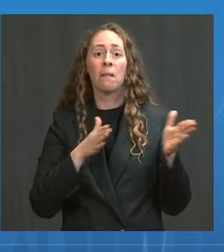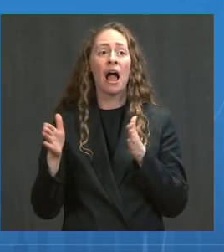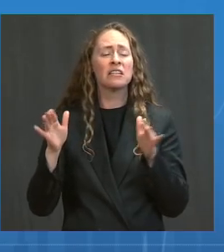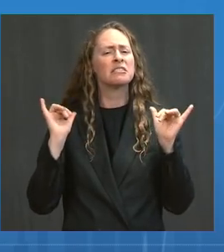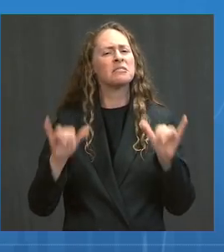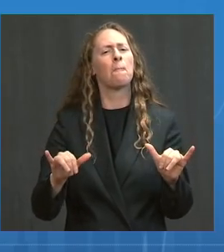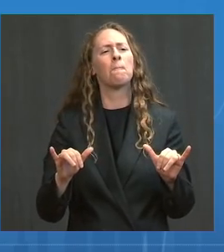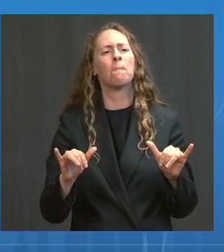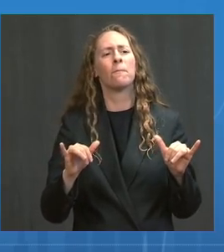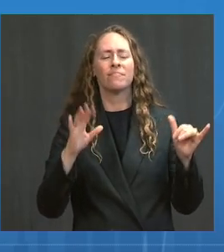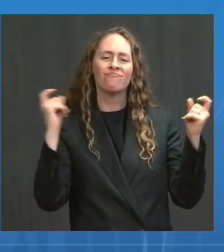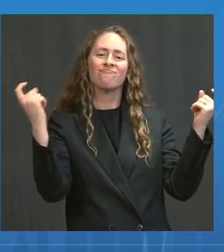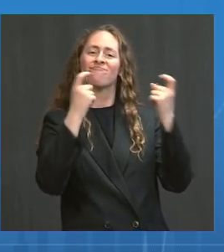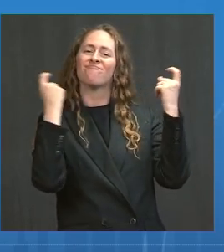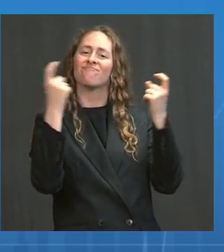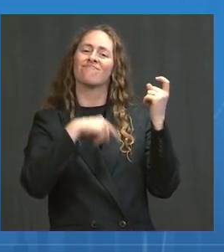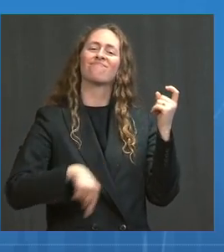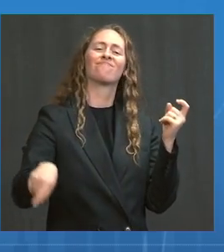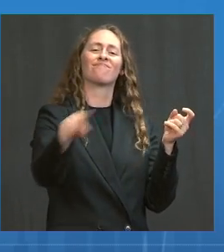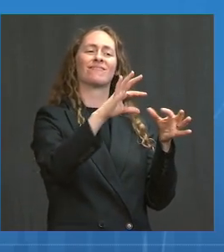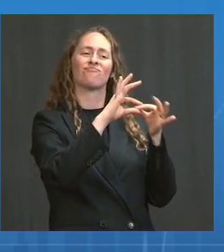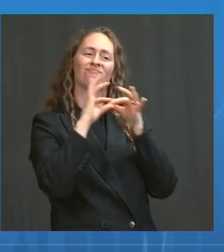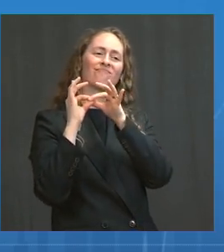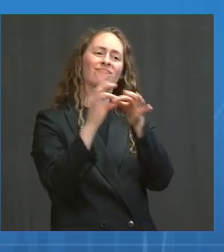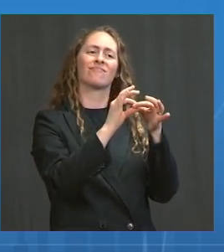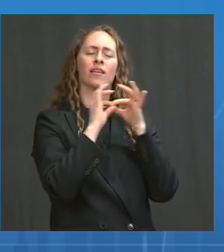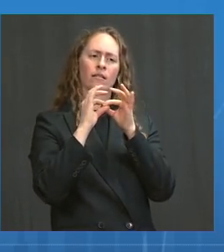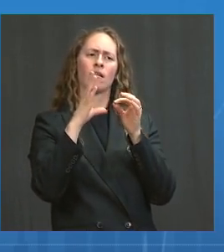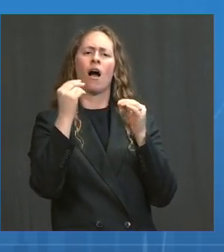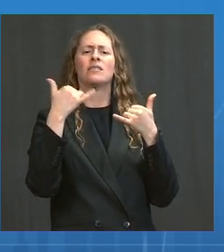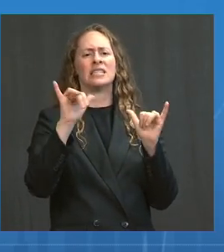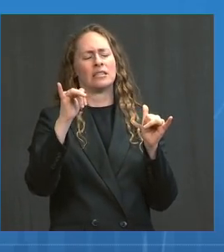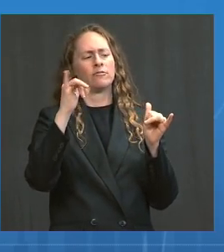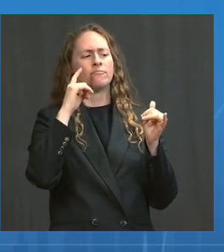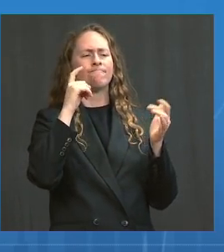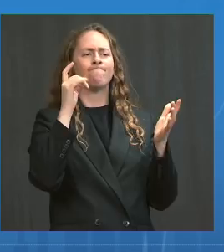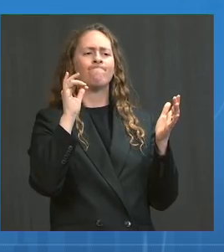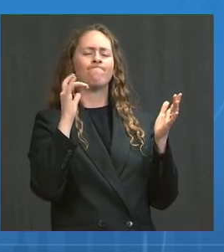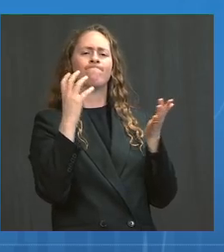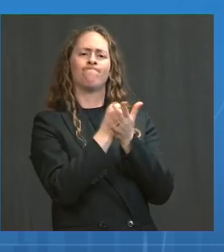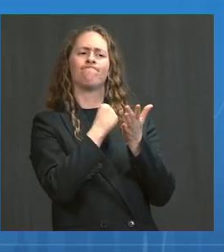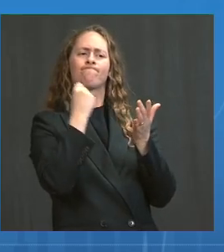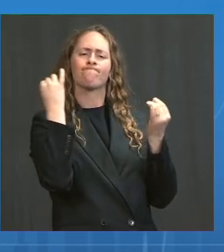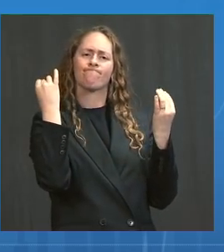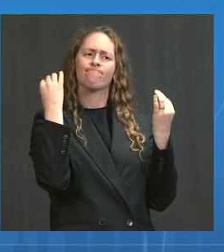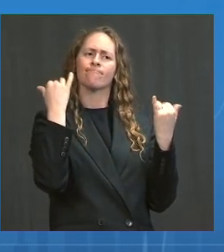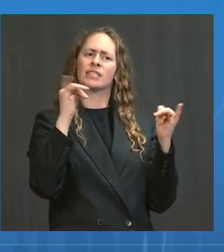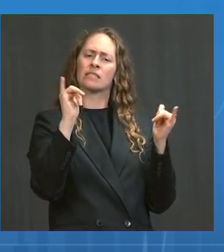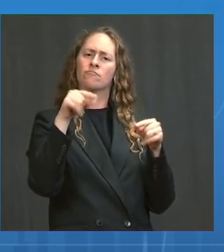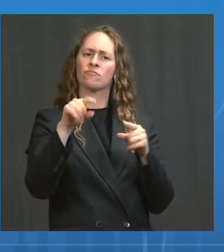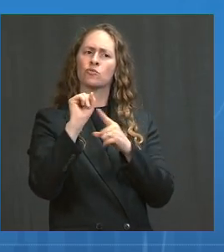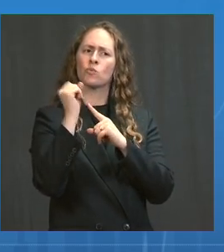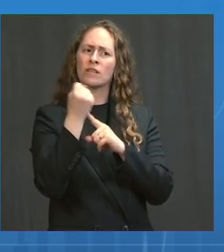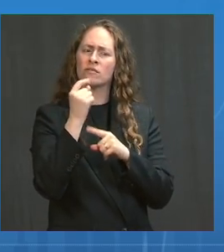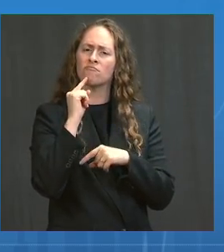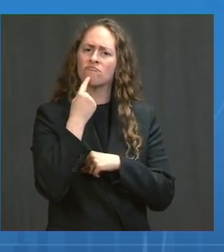at the same time as we recognize the fact that we're in a serious situation for those who have not been vaccinated.